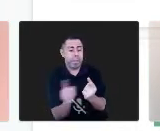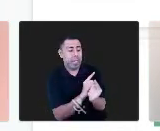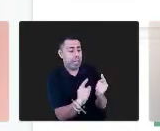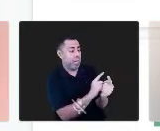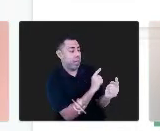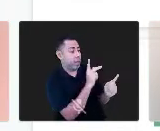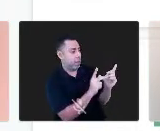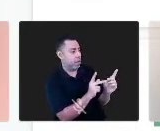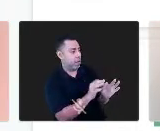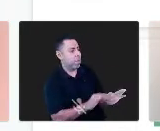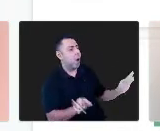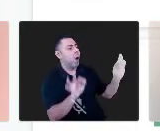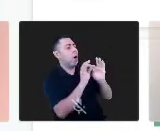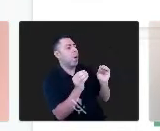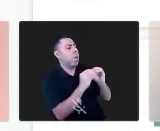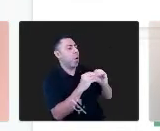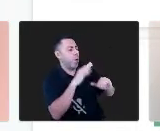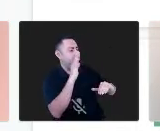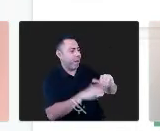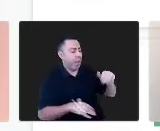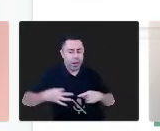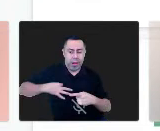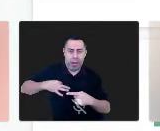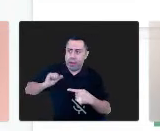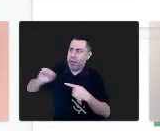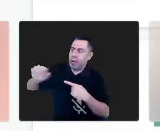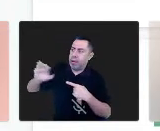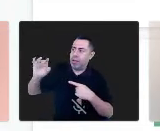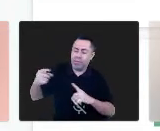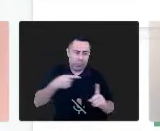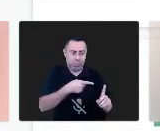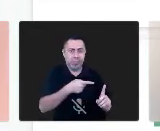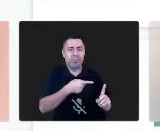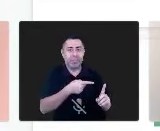and and right now it's still as important because companies are having a hard time hiring themselves